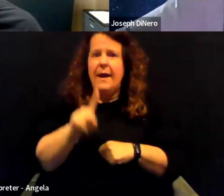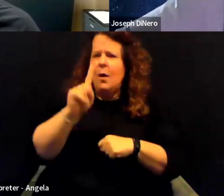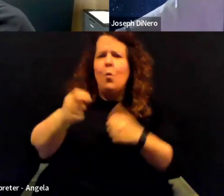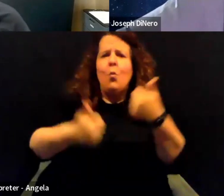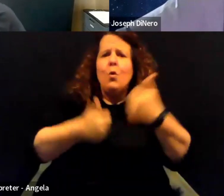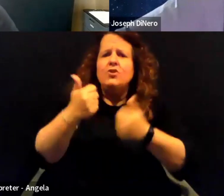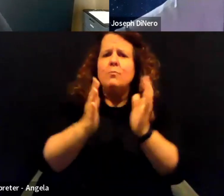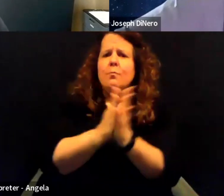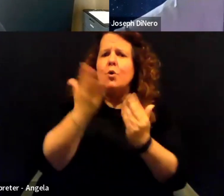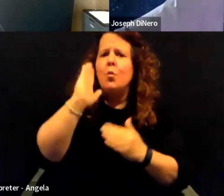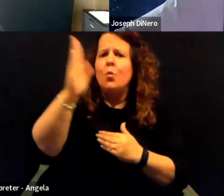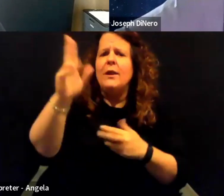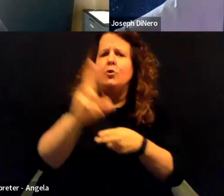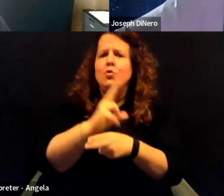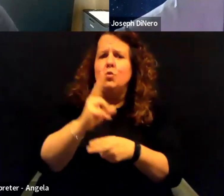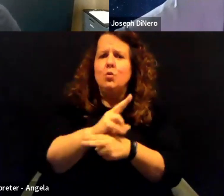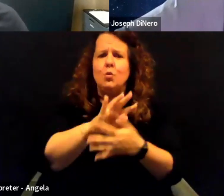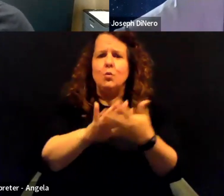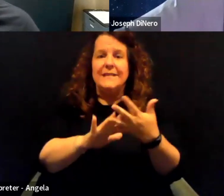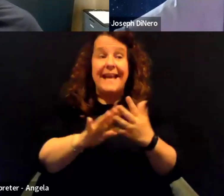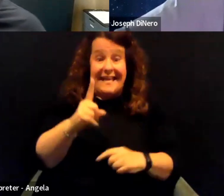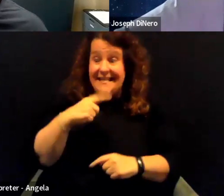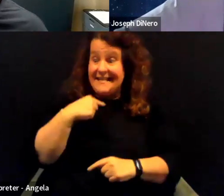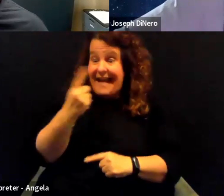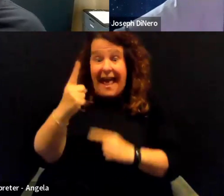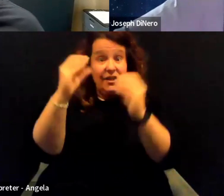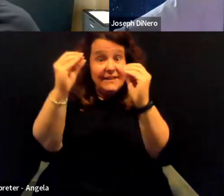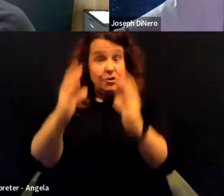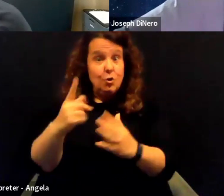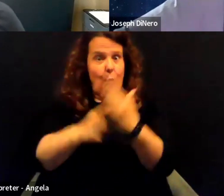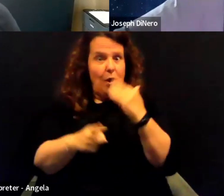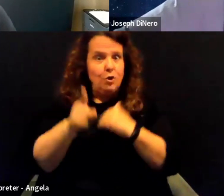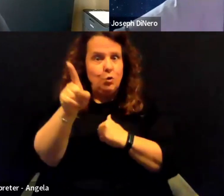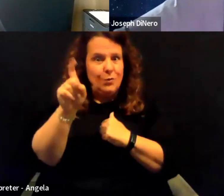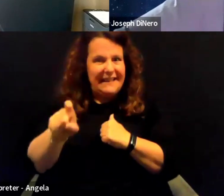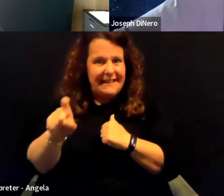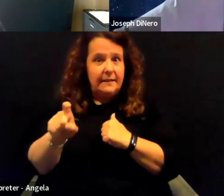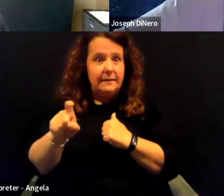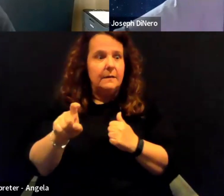you need to know, tell them what you need that way. When you walk in on day one, you're at